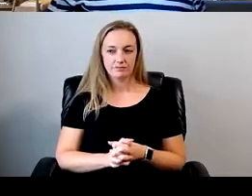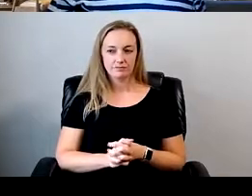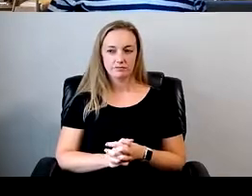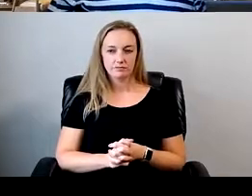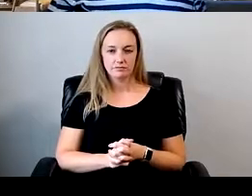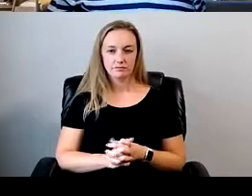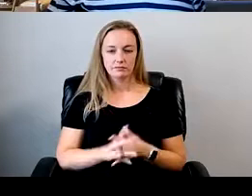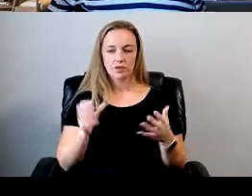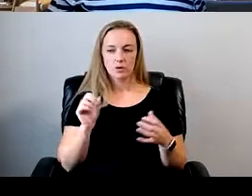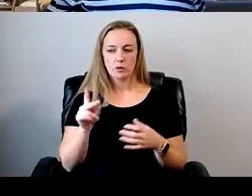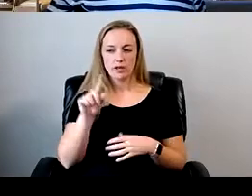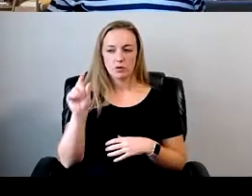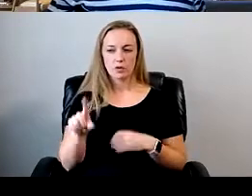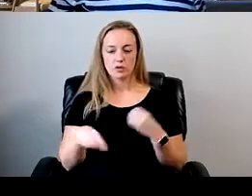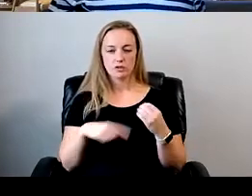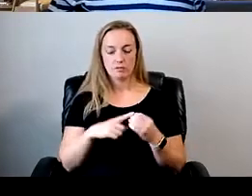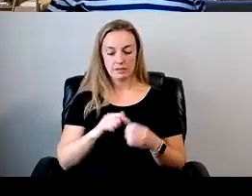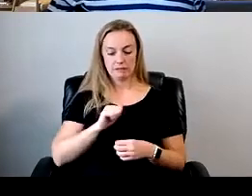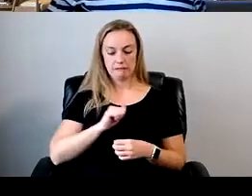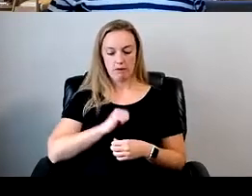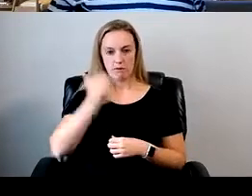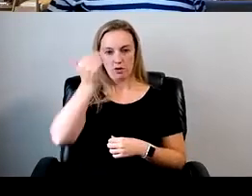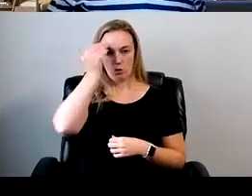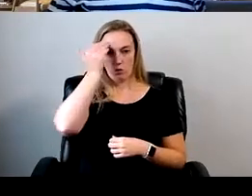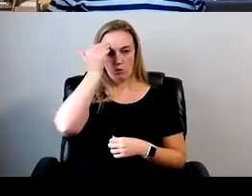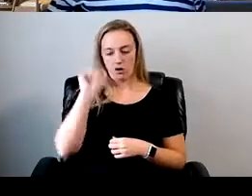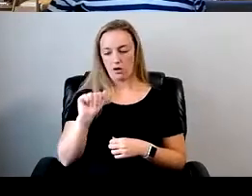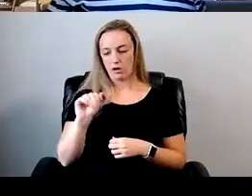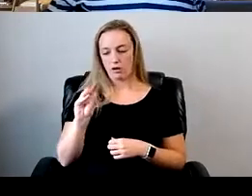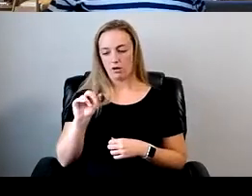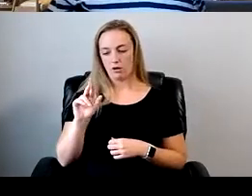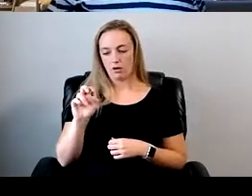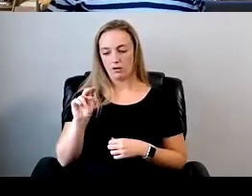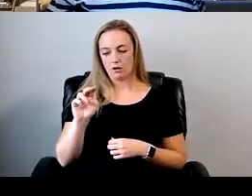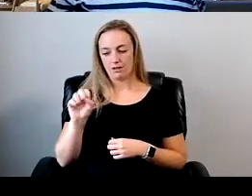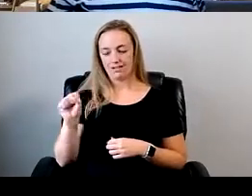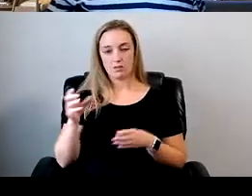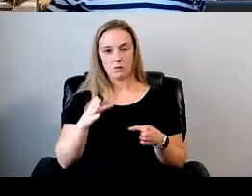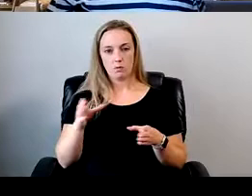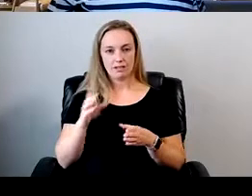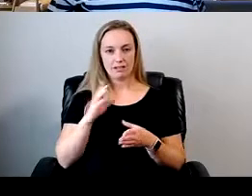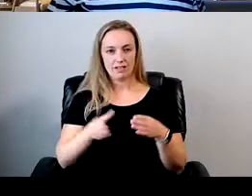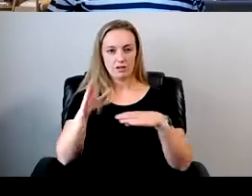[Kirsten] There's a question about self-awareness and ways of increasing self-awareness if you have ideas around it.